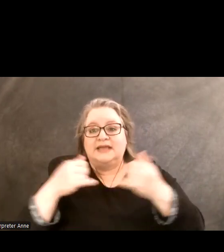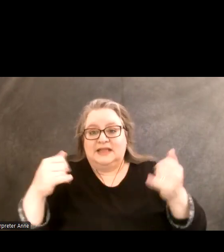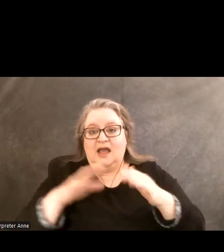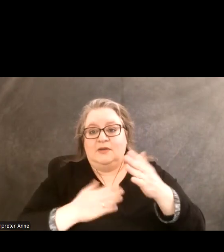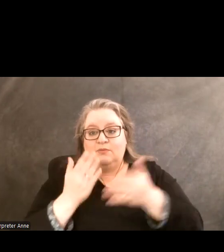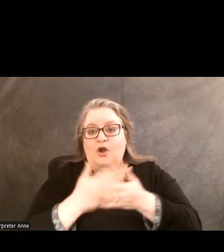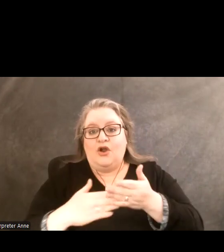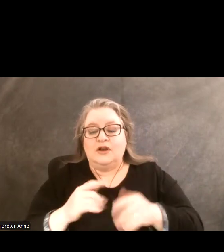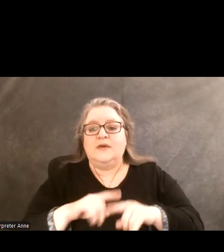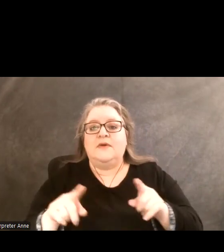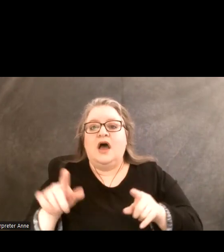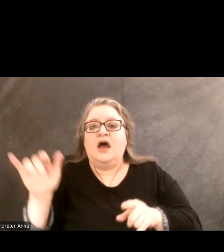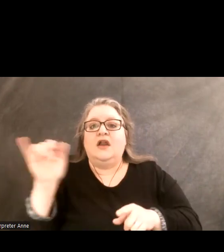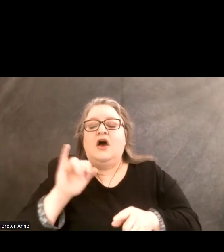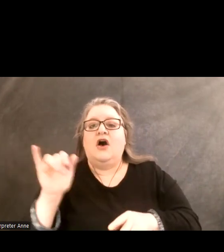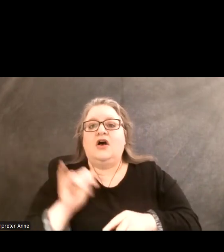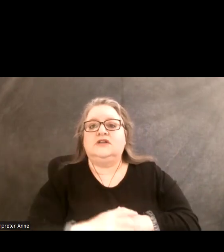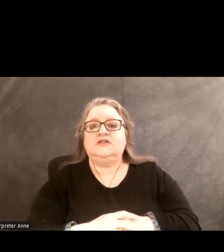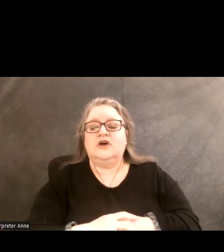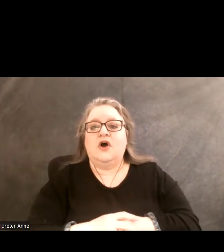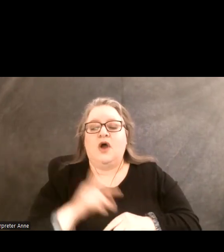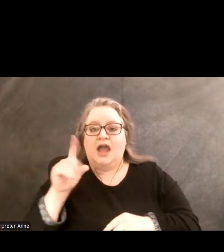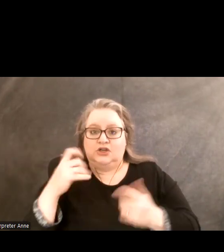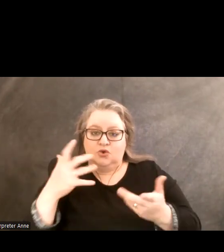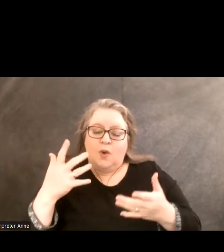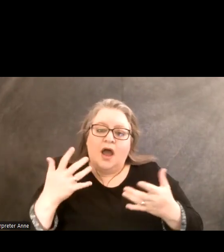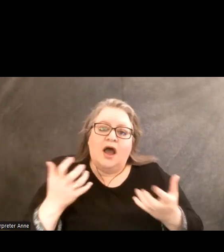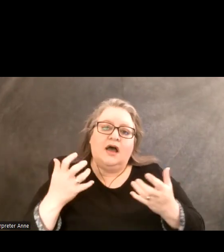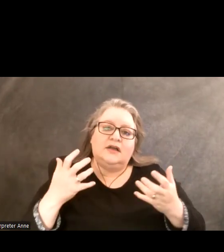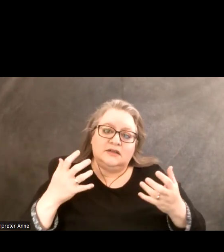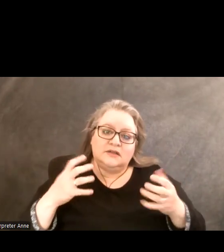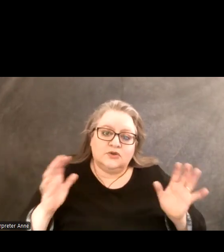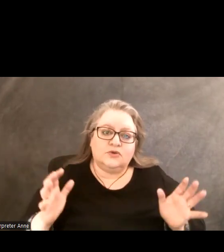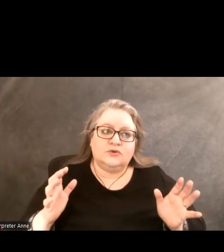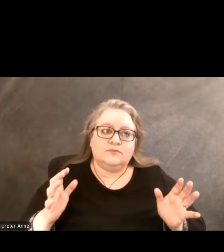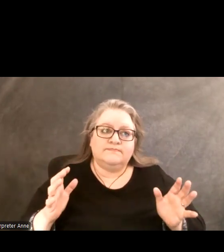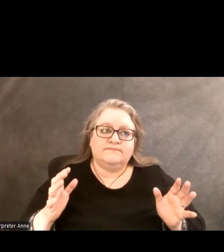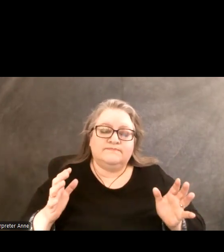But also, I do want to push a lot of boundaries about what